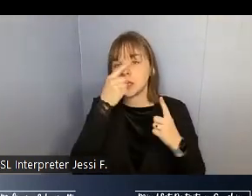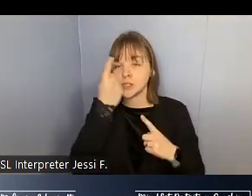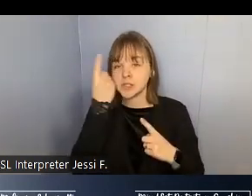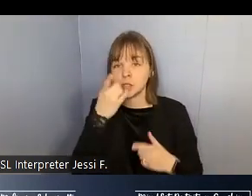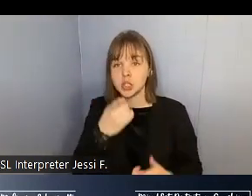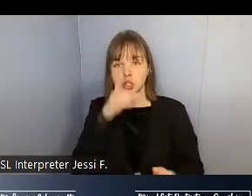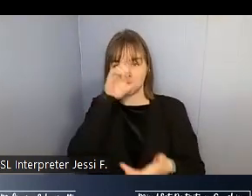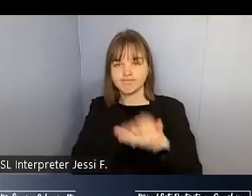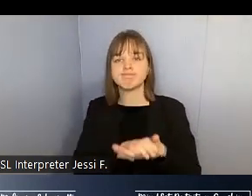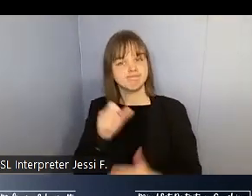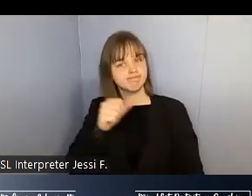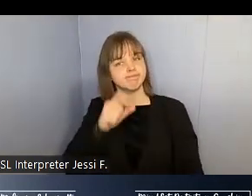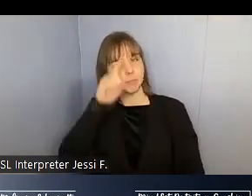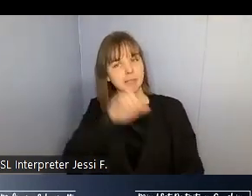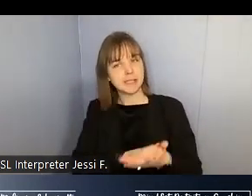If any of this resonates, drop a note in the chat.